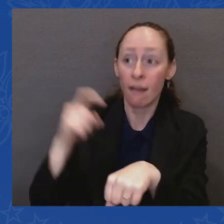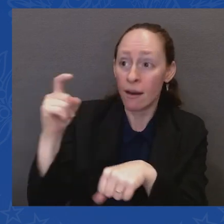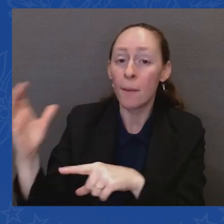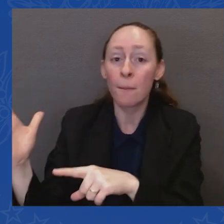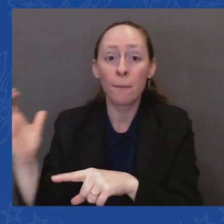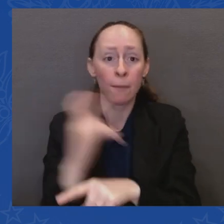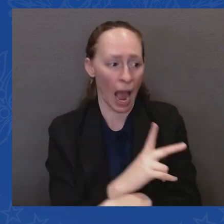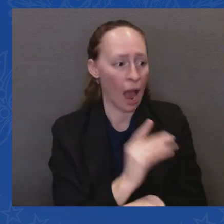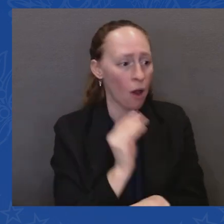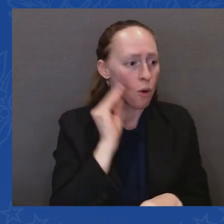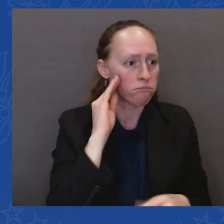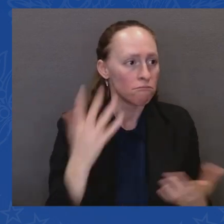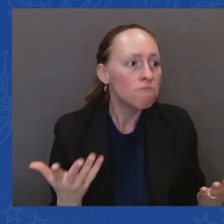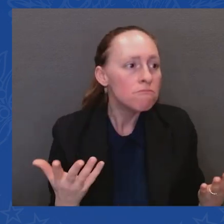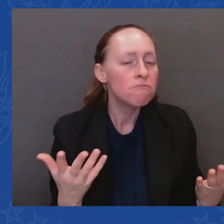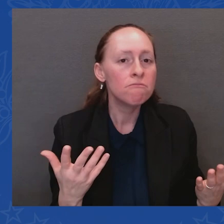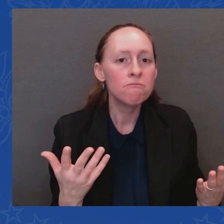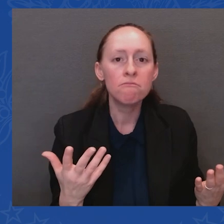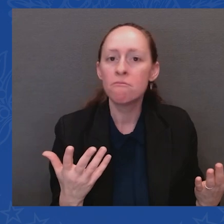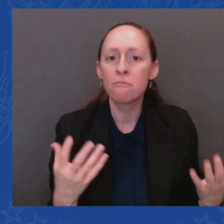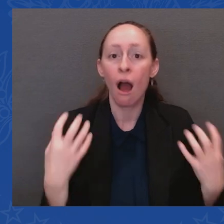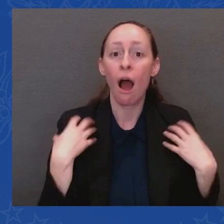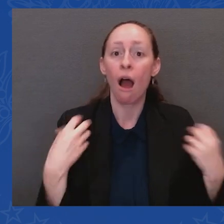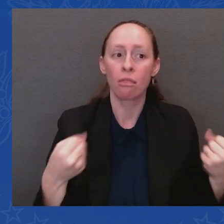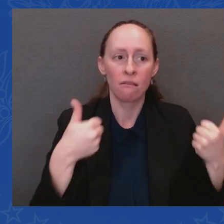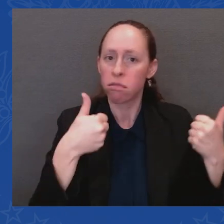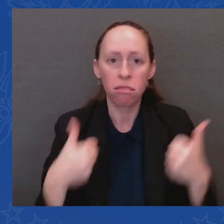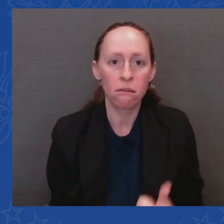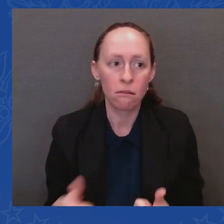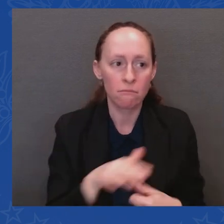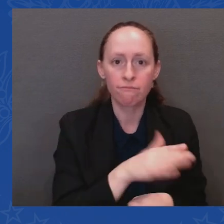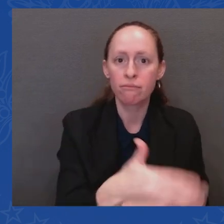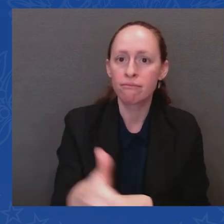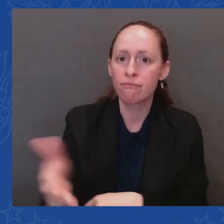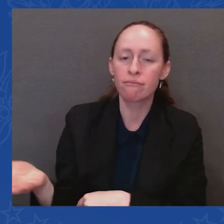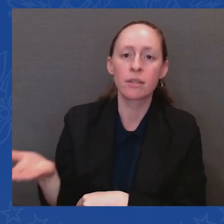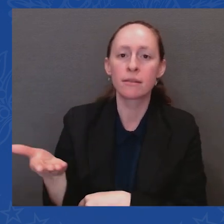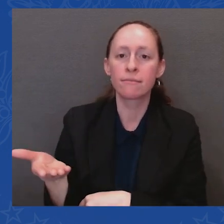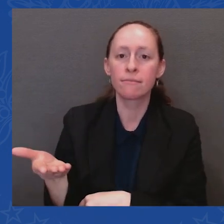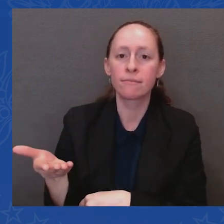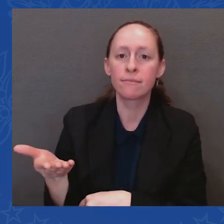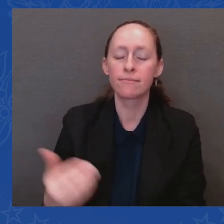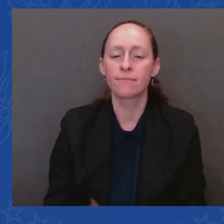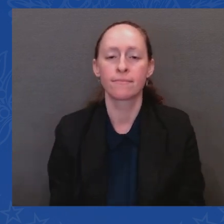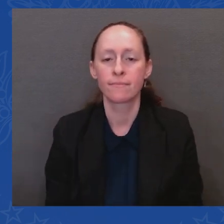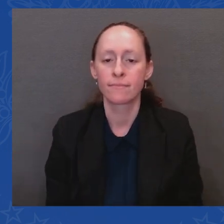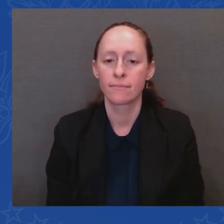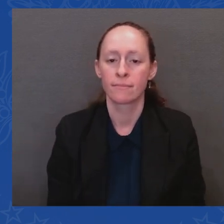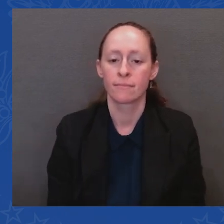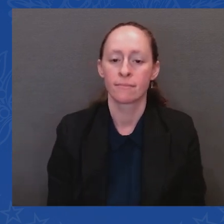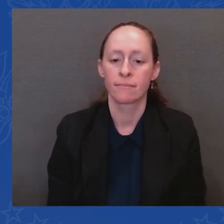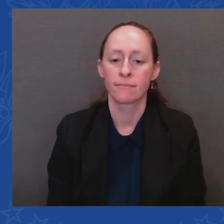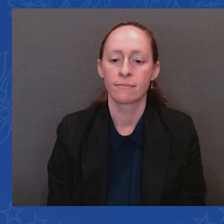of this poisonous smoke. Too many have died. In the 15 months since I -- we wrote and signed the PACT